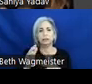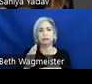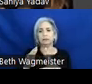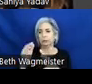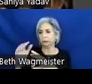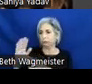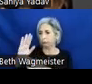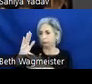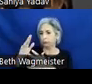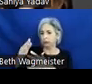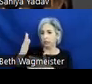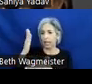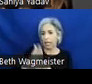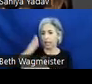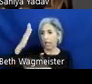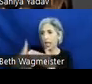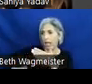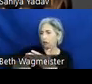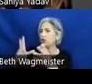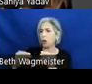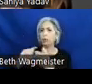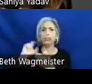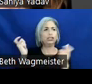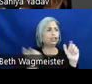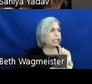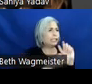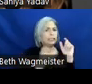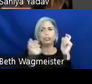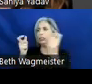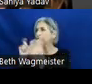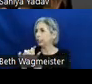People in technology, they change over time, that's why we want to focus on continual